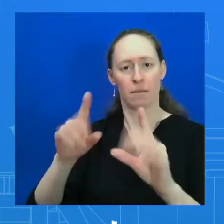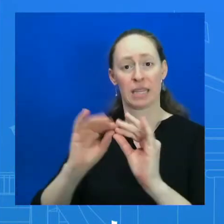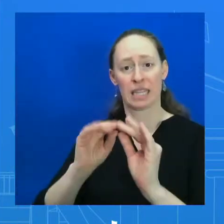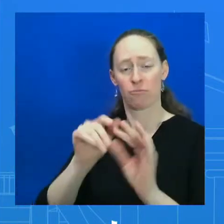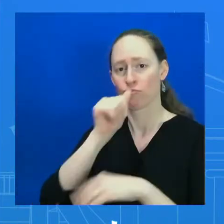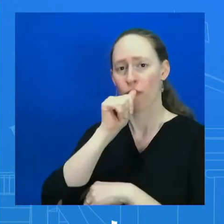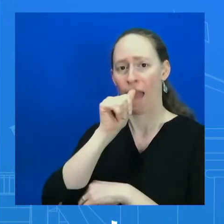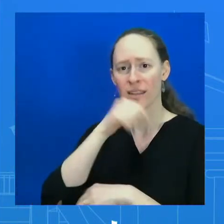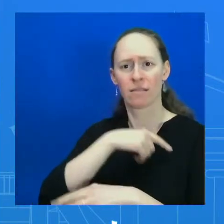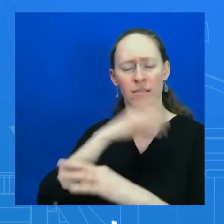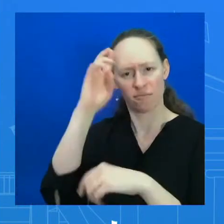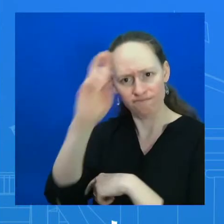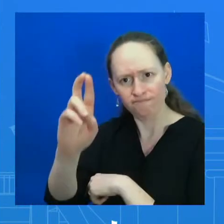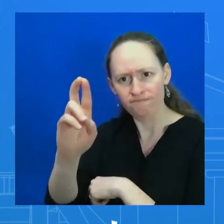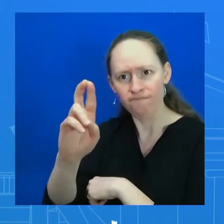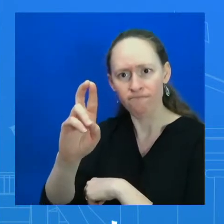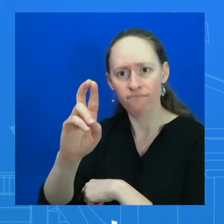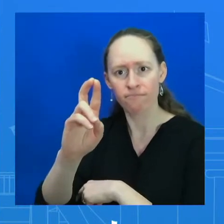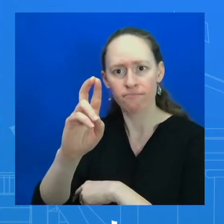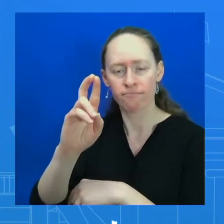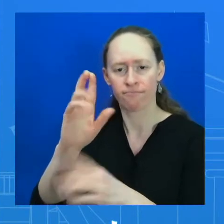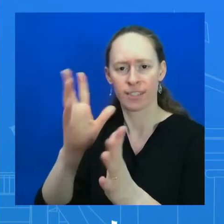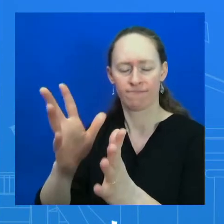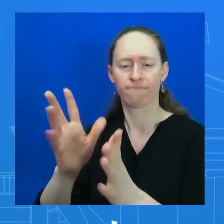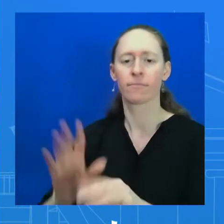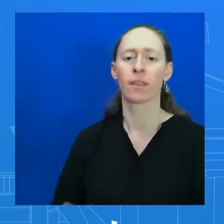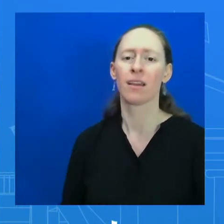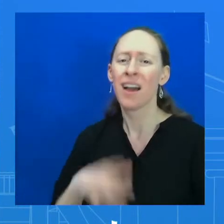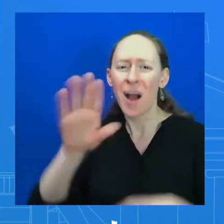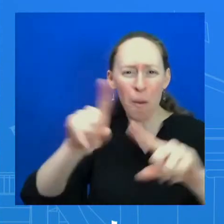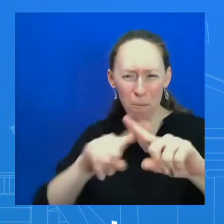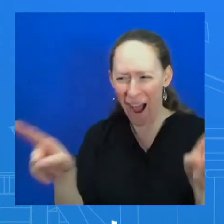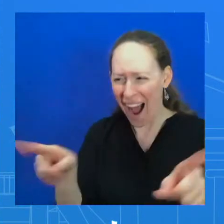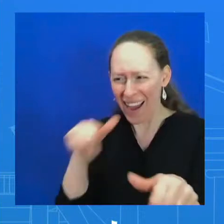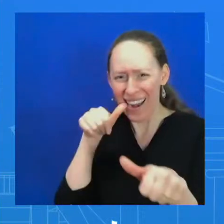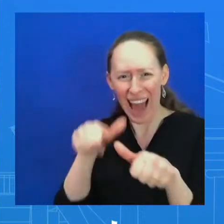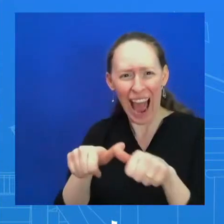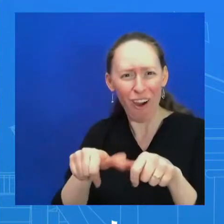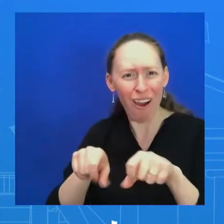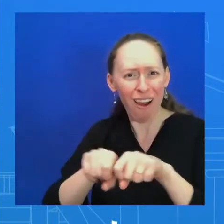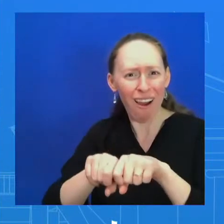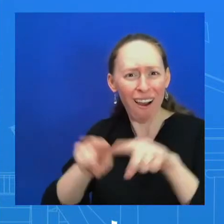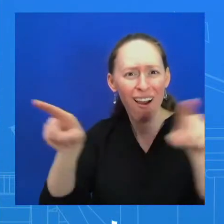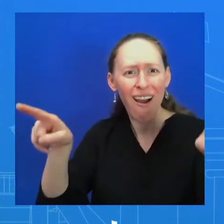The Press: This letter, in part, says, "I beg you, President Biden, stop them from entering Rafah."